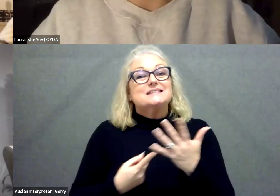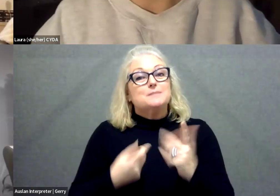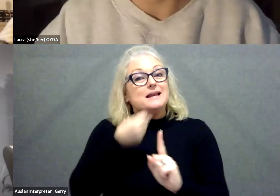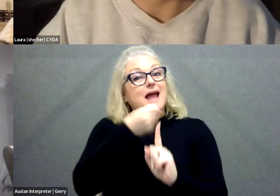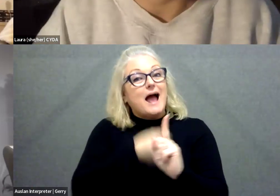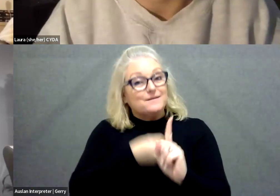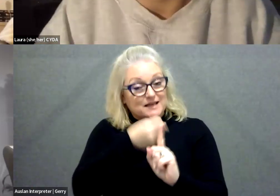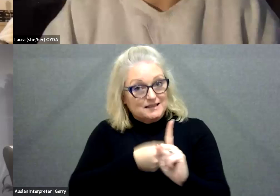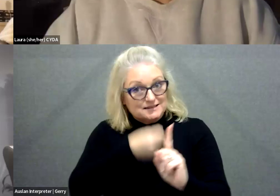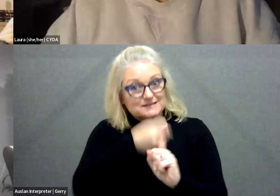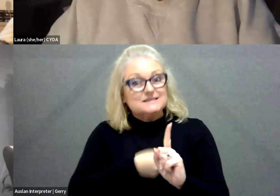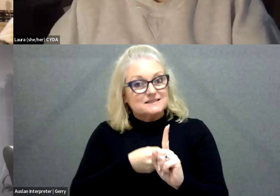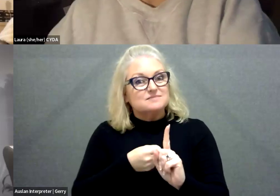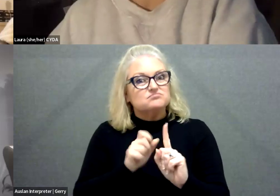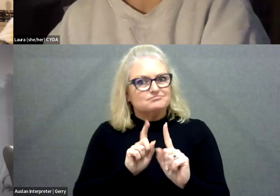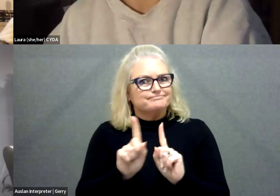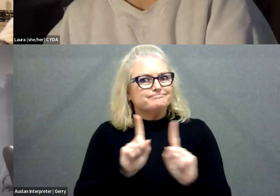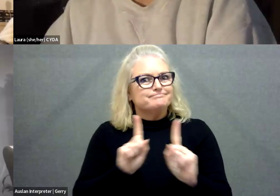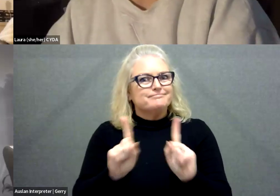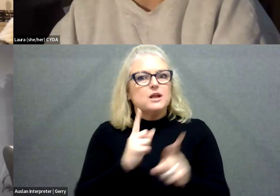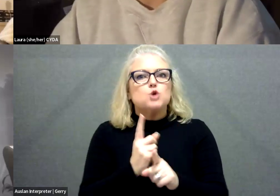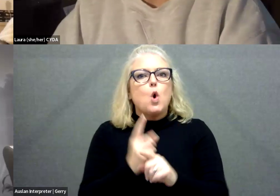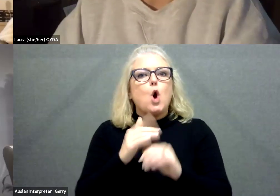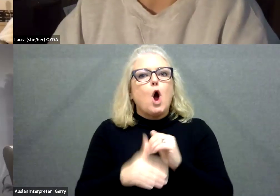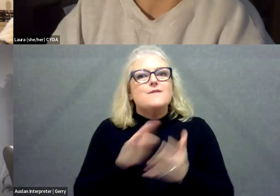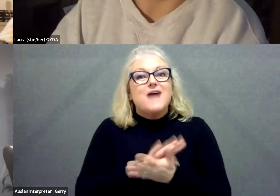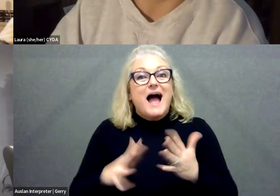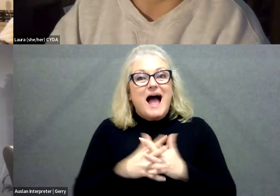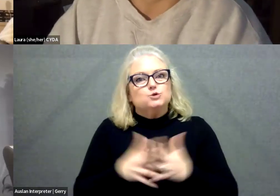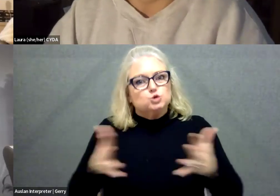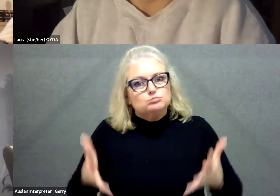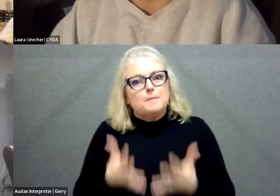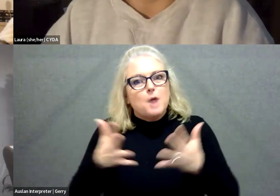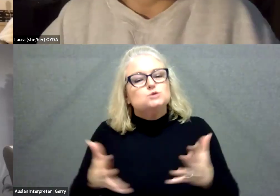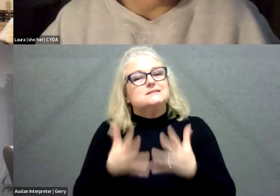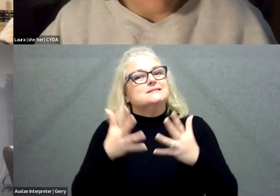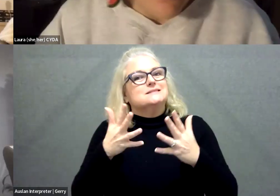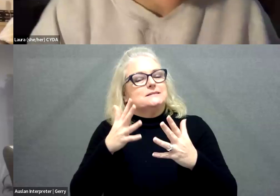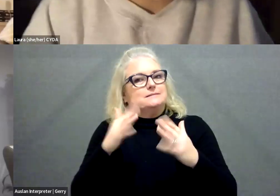to have a discussion on promoting inclusion and representation in literature. Chloe and